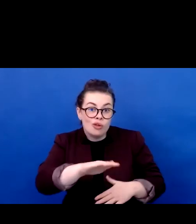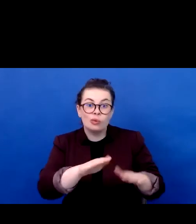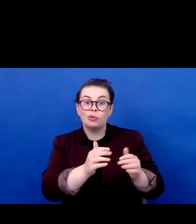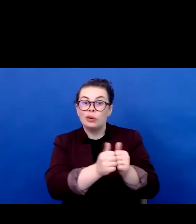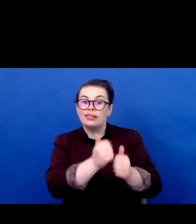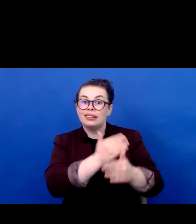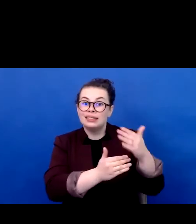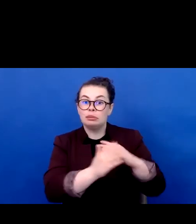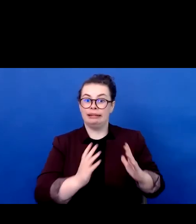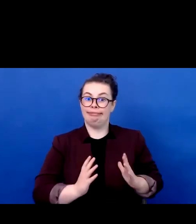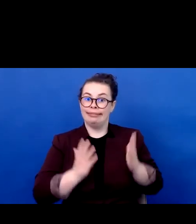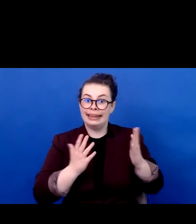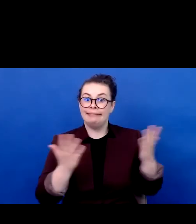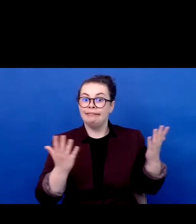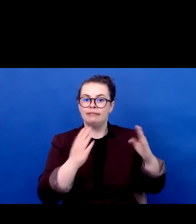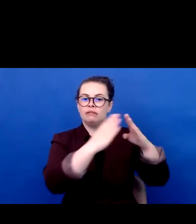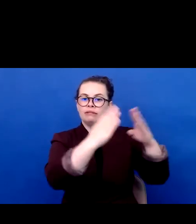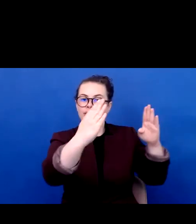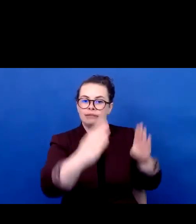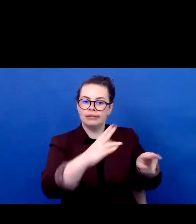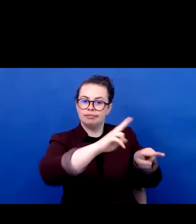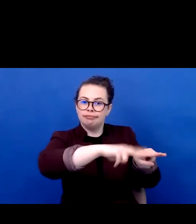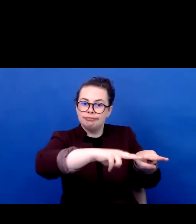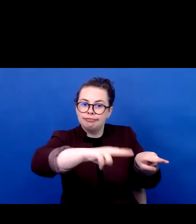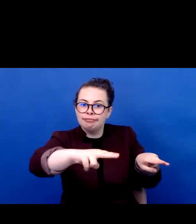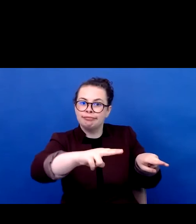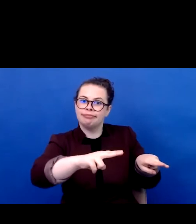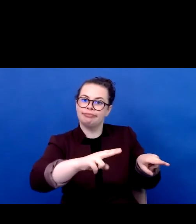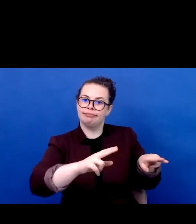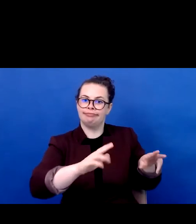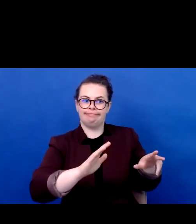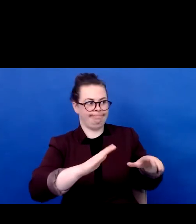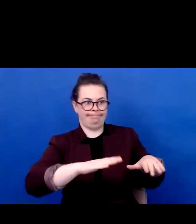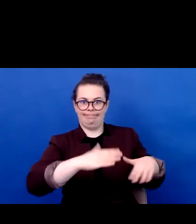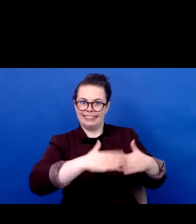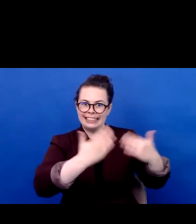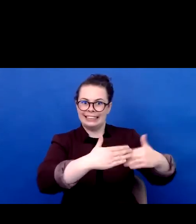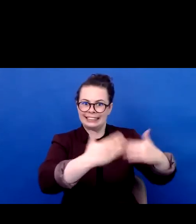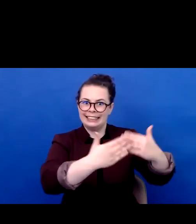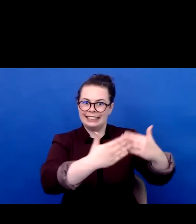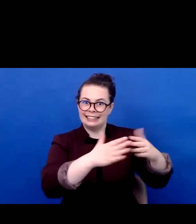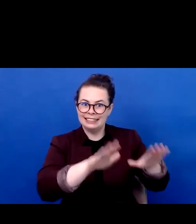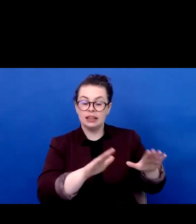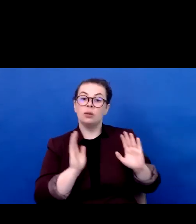system provided accessible and reasonable accommodation for person with disability